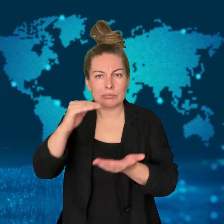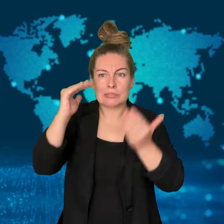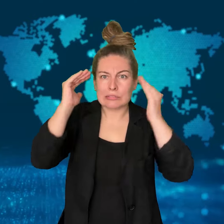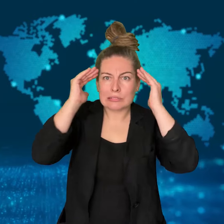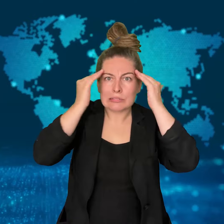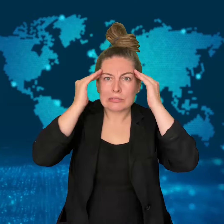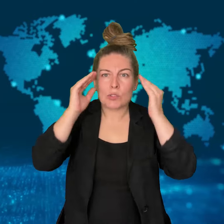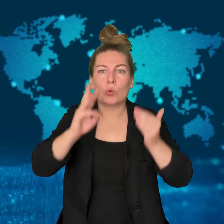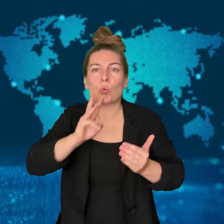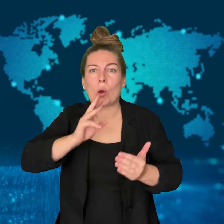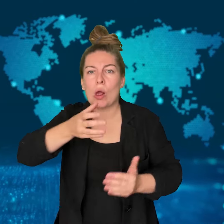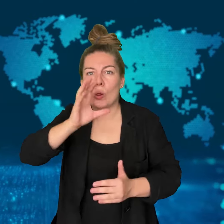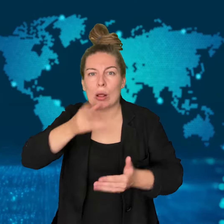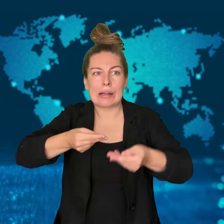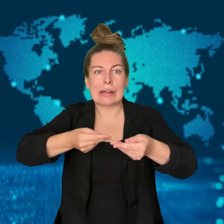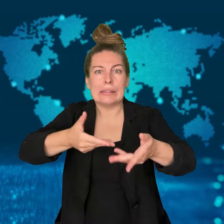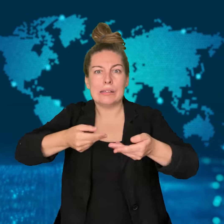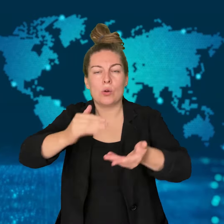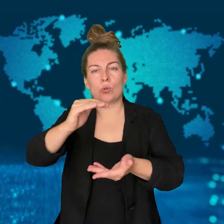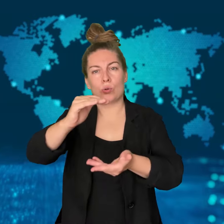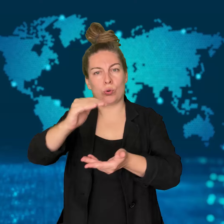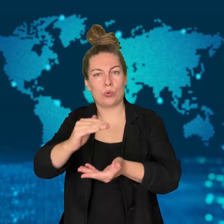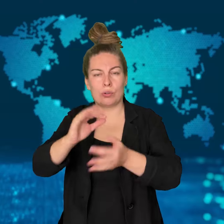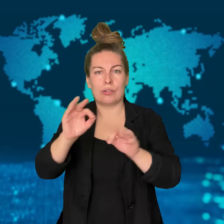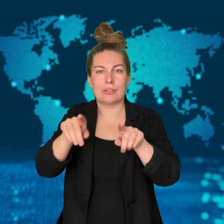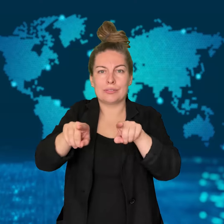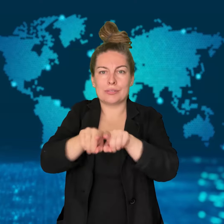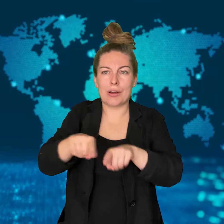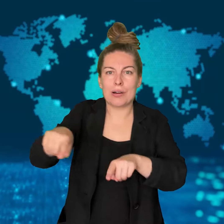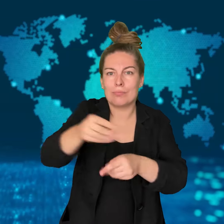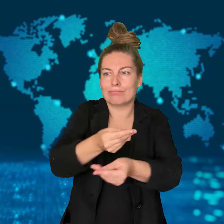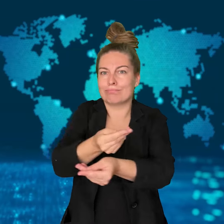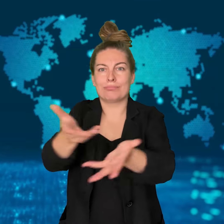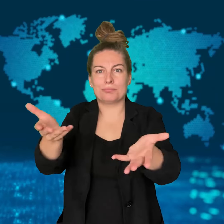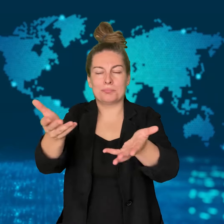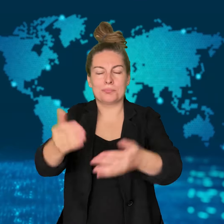on water supplies and grazing areas.